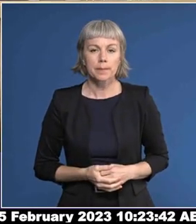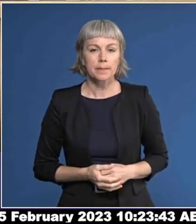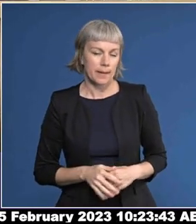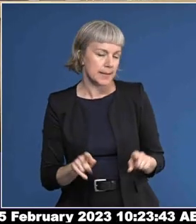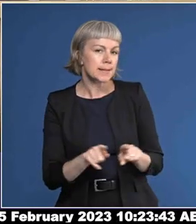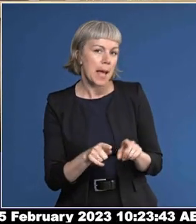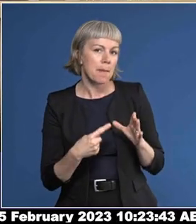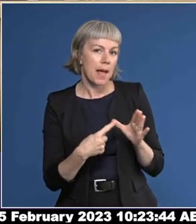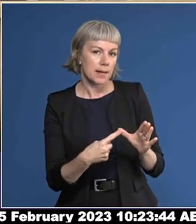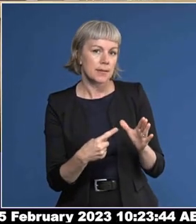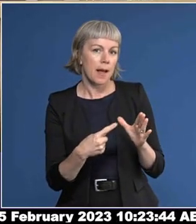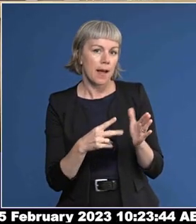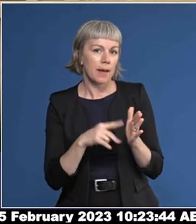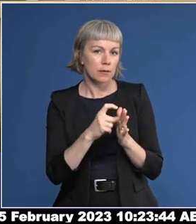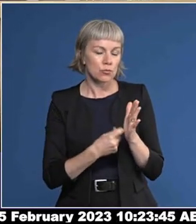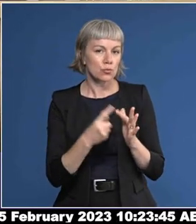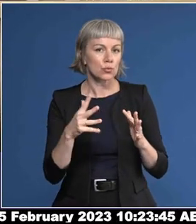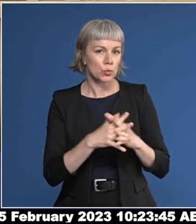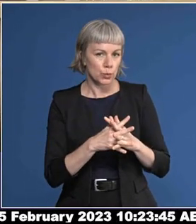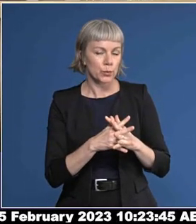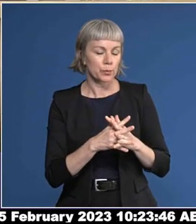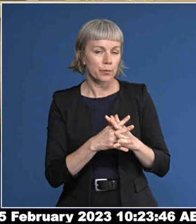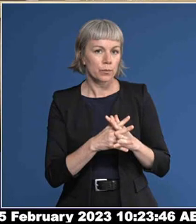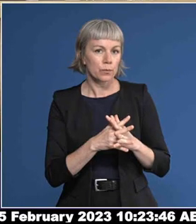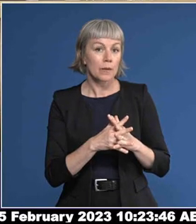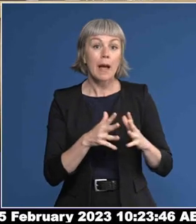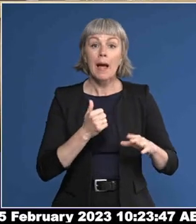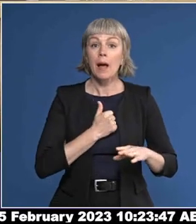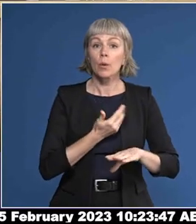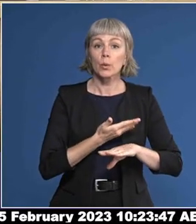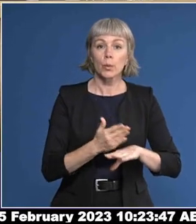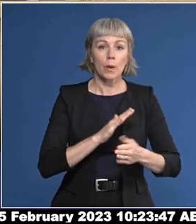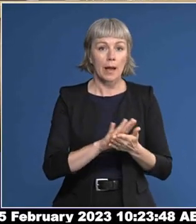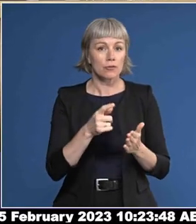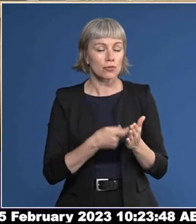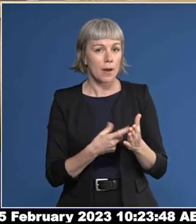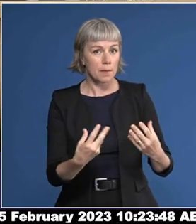Those areas will be covered off in our new HR management system. We are aware that there is deficiencies there at present.